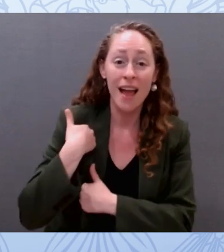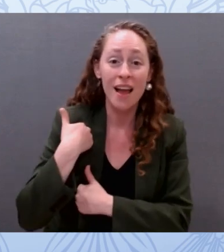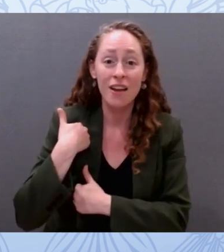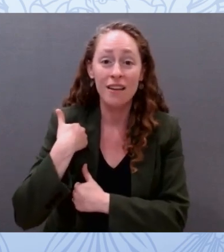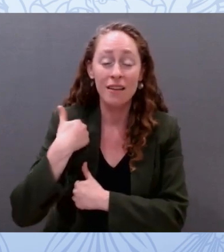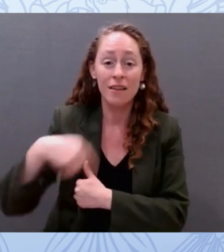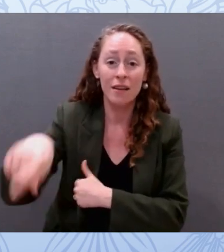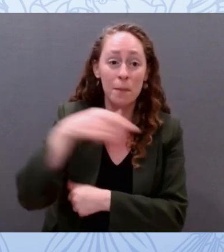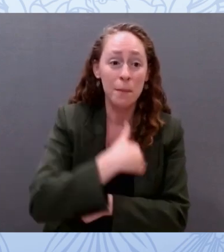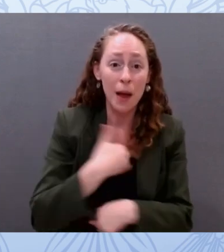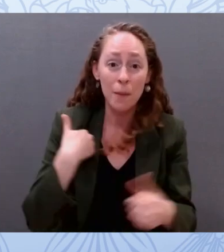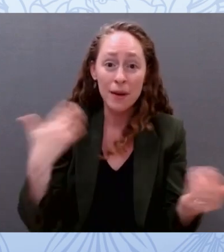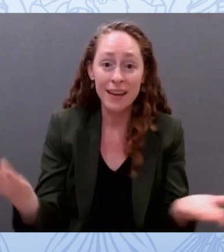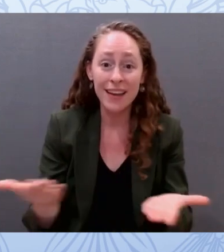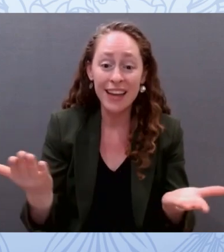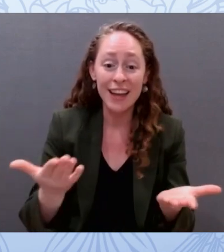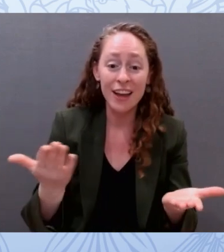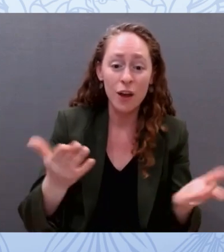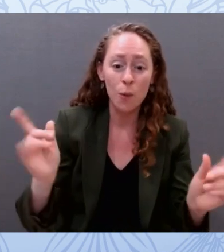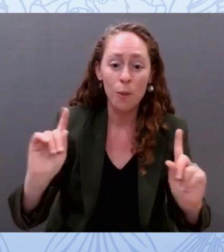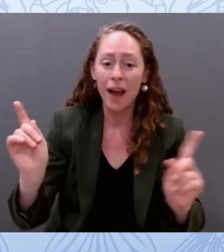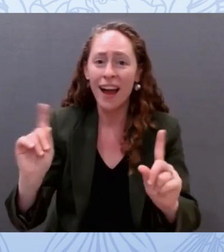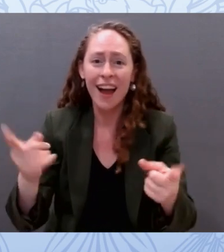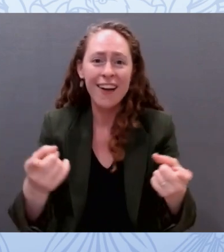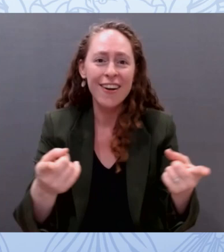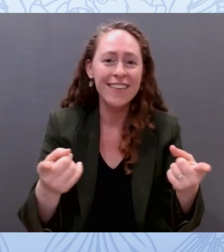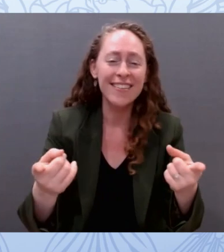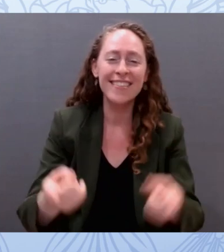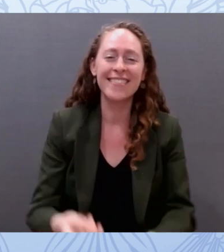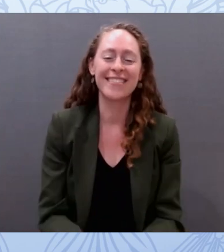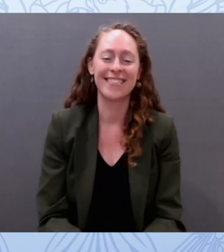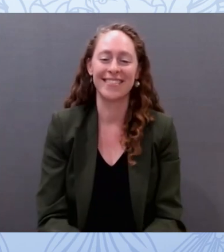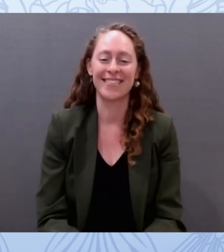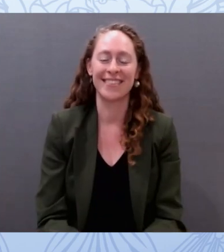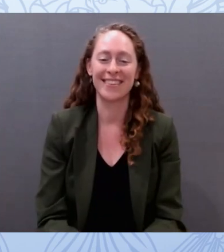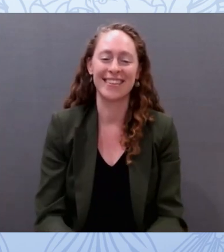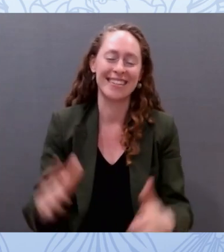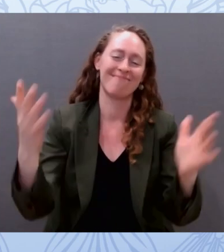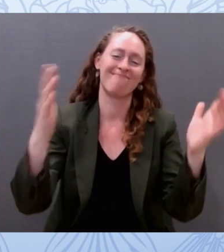Where are you? And how about your families?